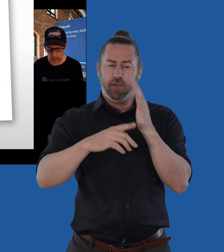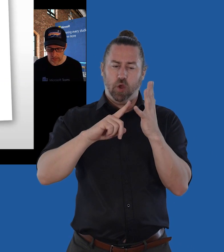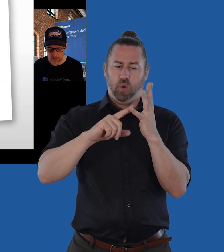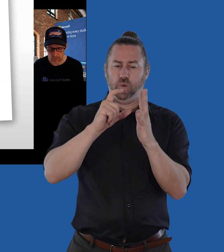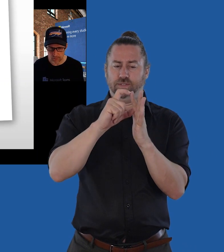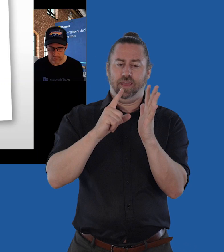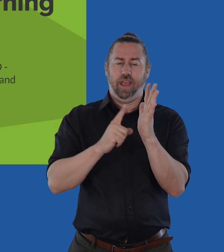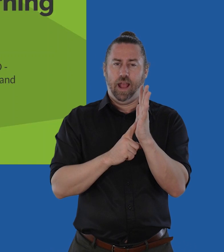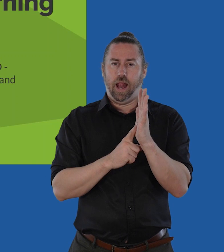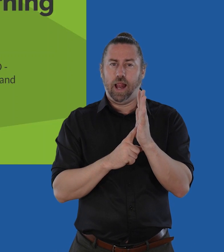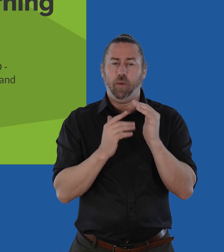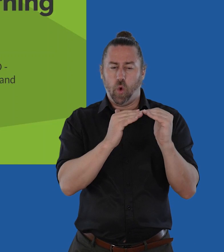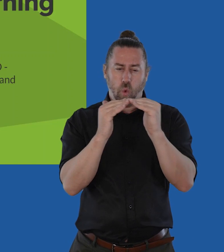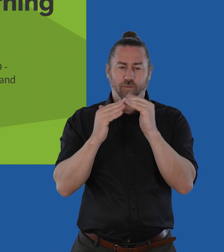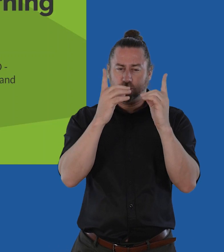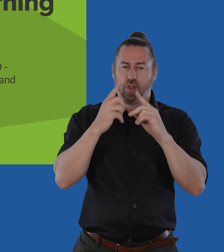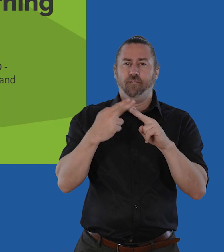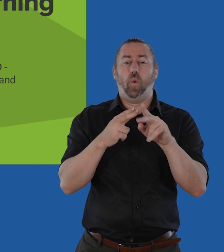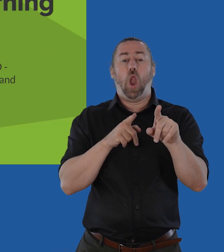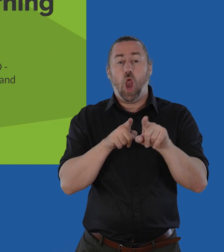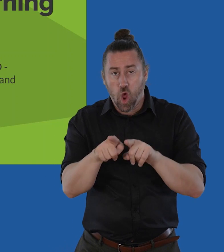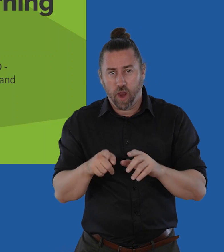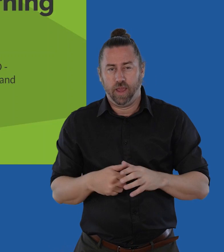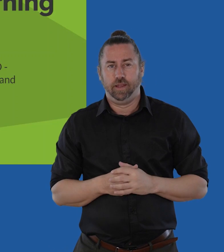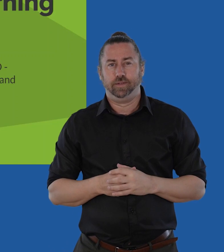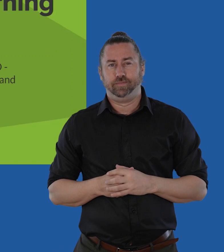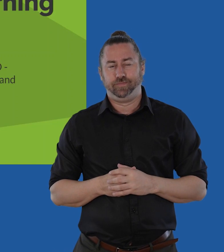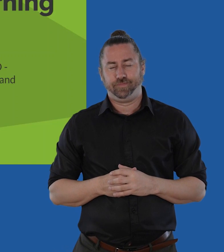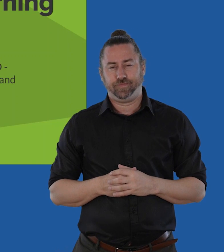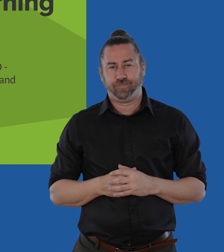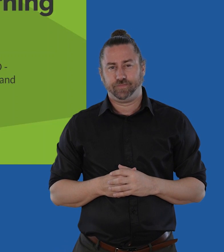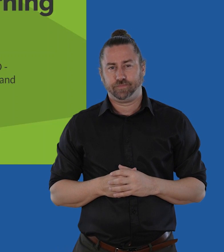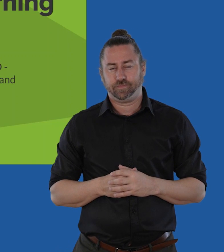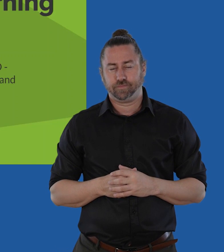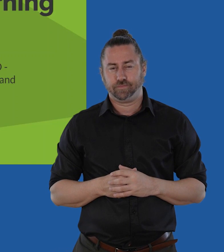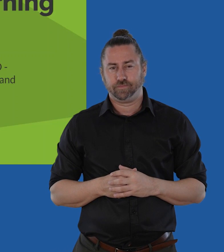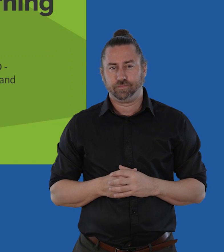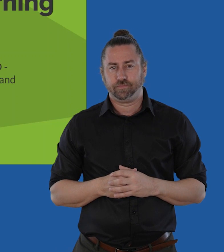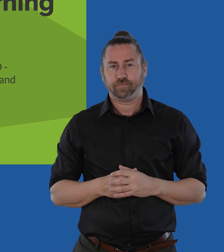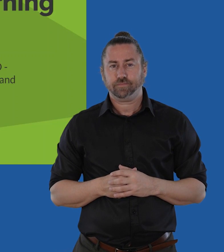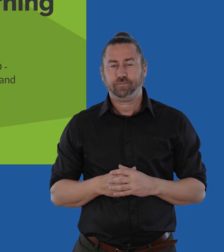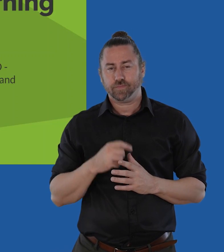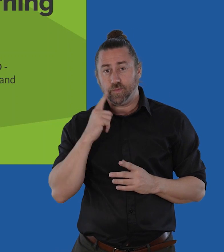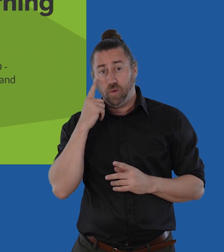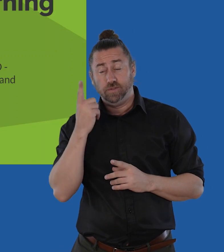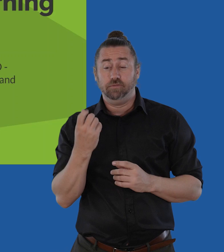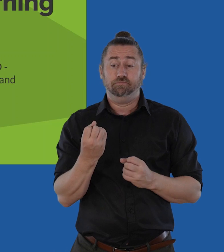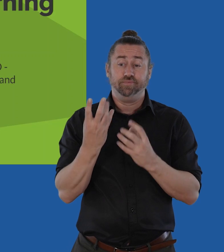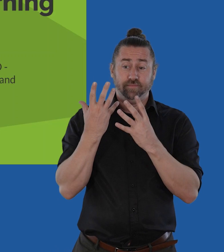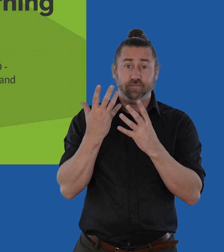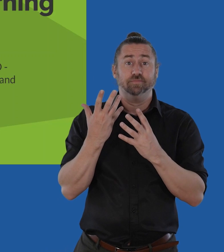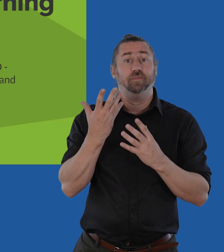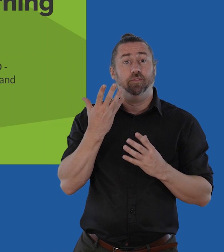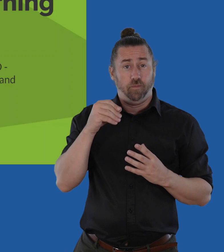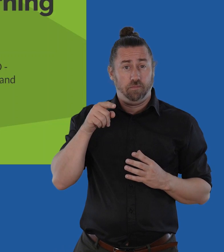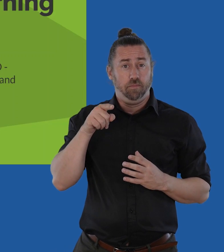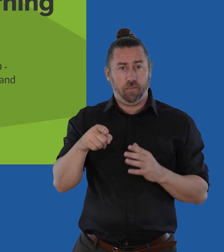>(VIDEO PLAYS) Universal Design, for Learning. This animation is adapted with permission from AHEAD,